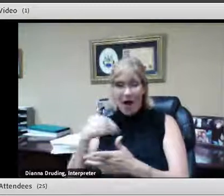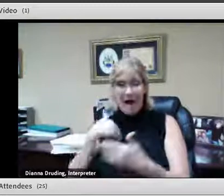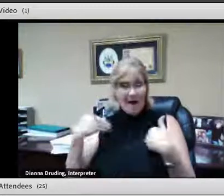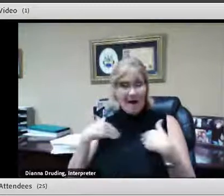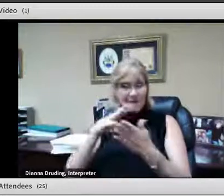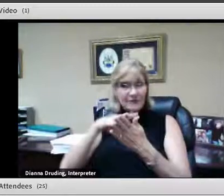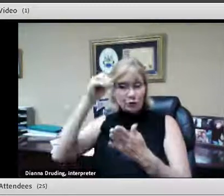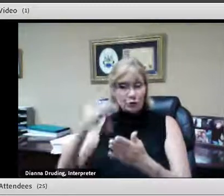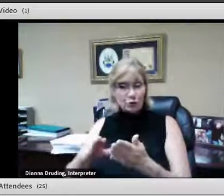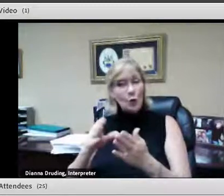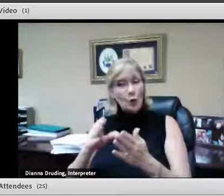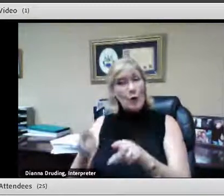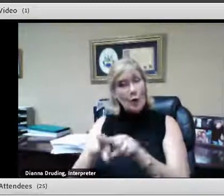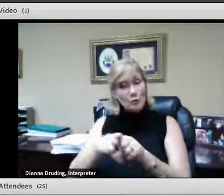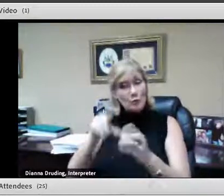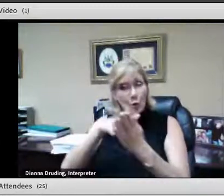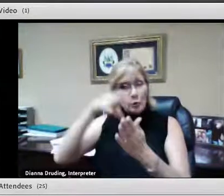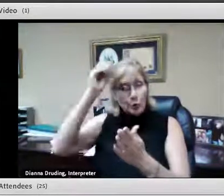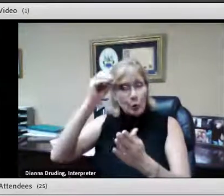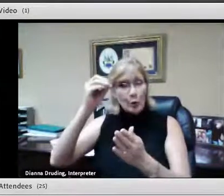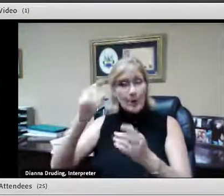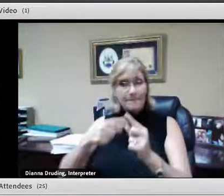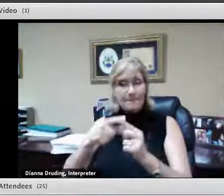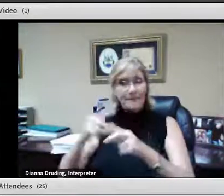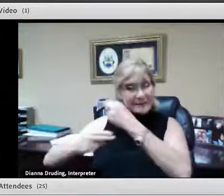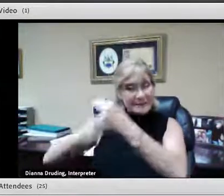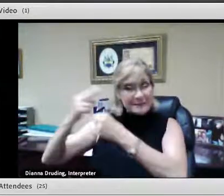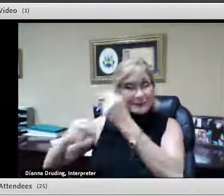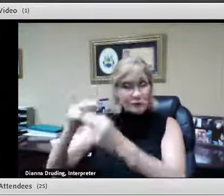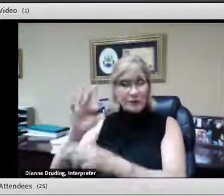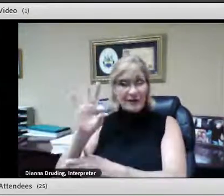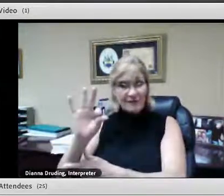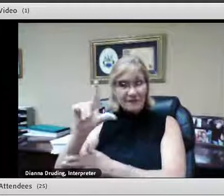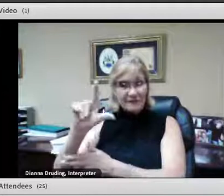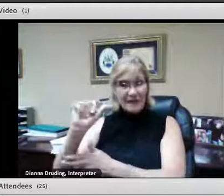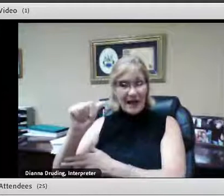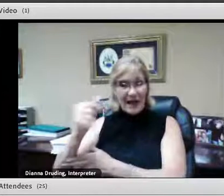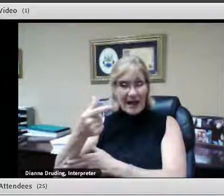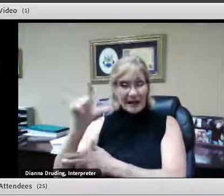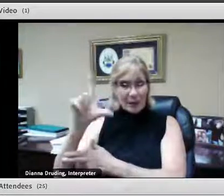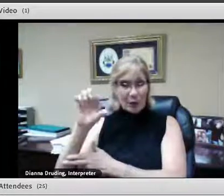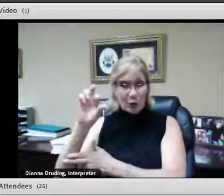of Flagler's Railroad and the East Coast Railroad. And I had the students build Flagler's Overseas Highway